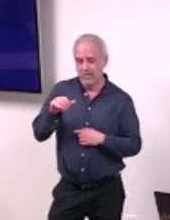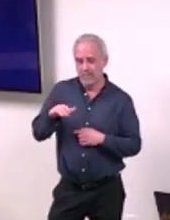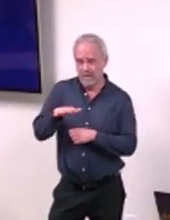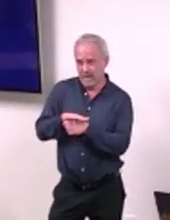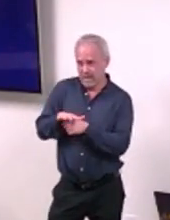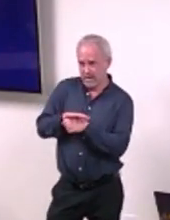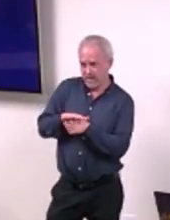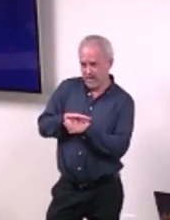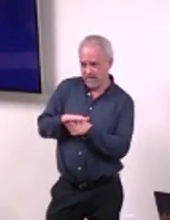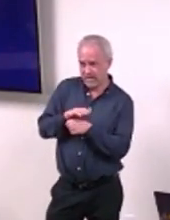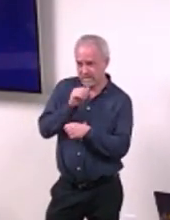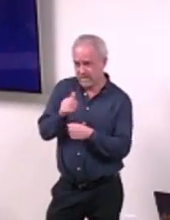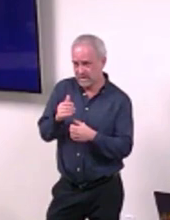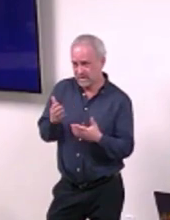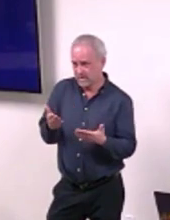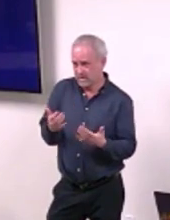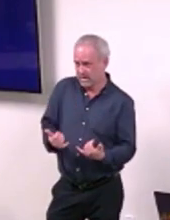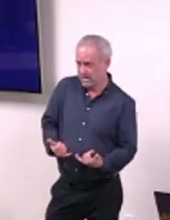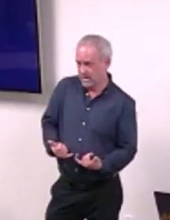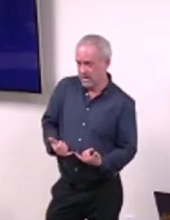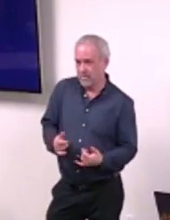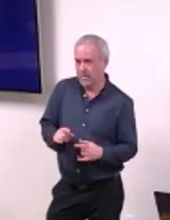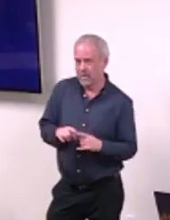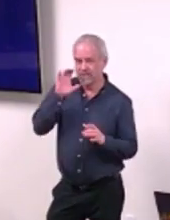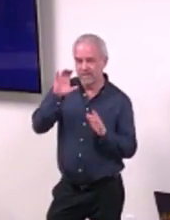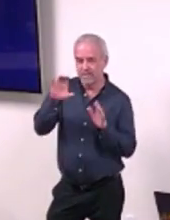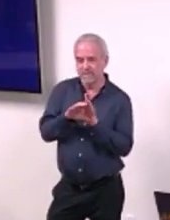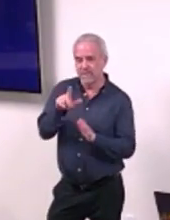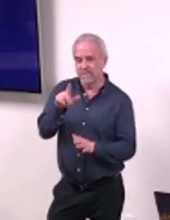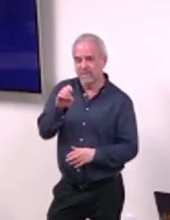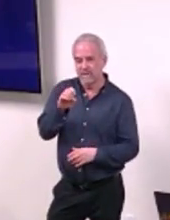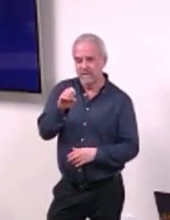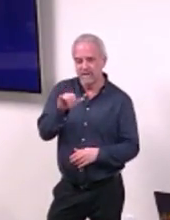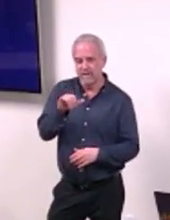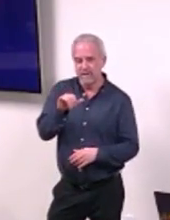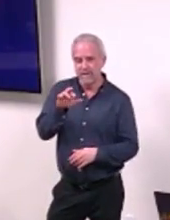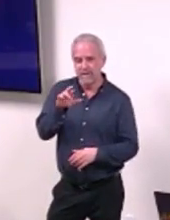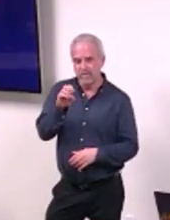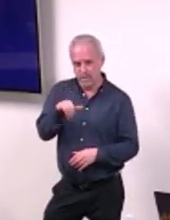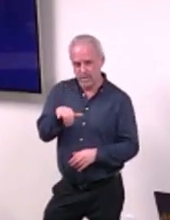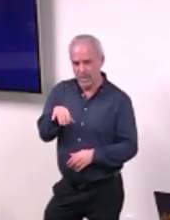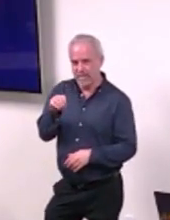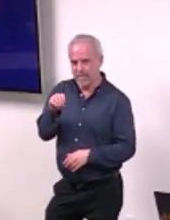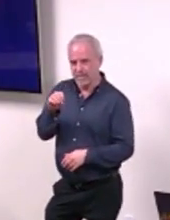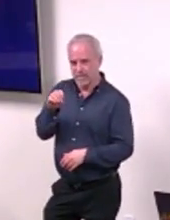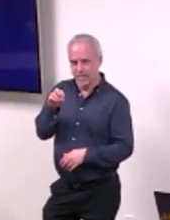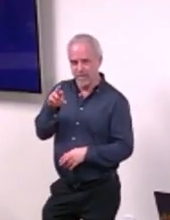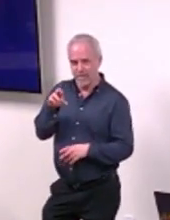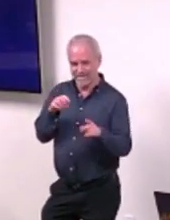I don't see him. But it's an image of Leroy Moore. [Audience members shout out] Yeah, I know. Everyone's like yeah!